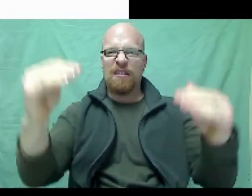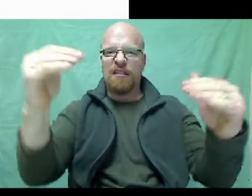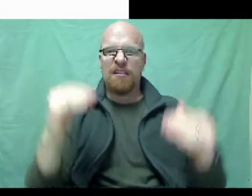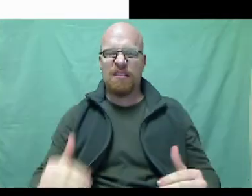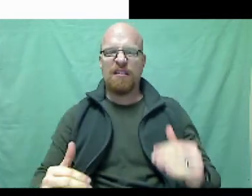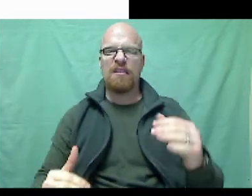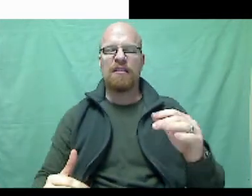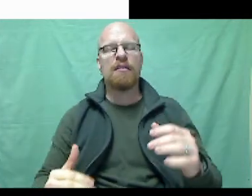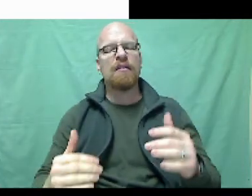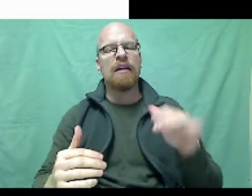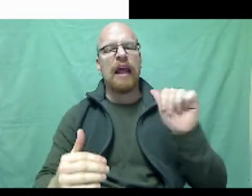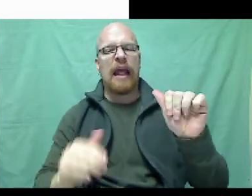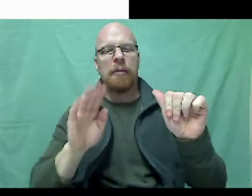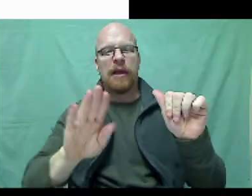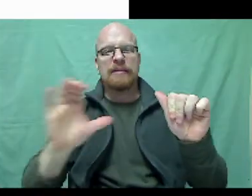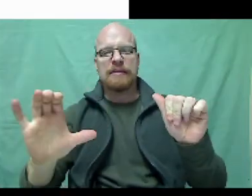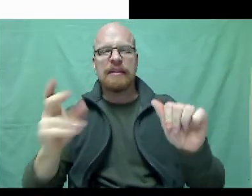Now look at the next three examples.